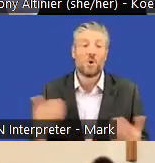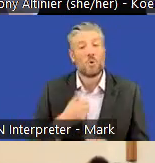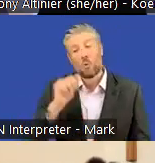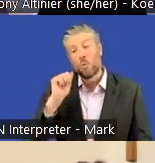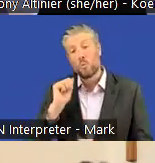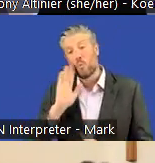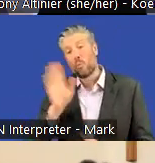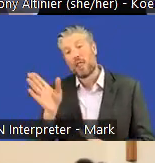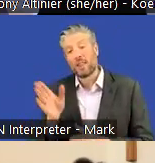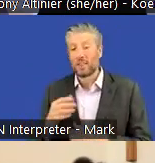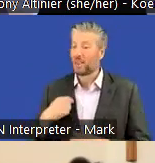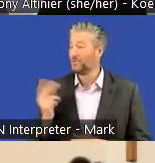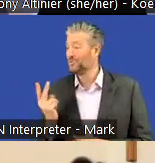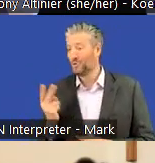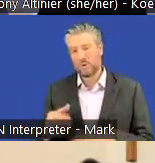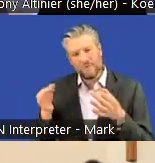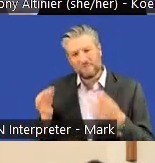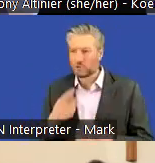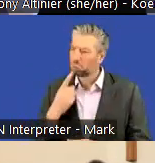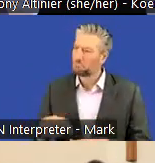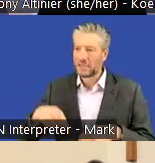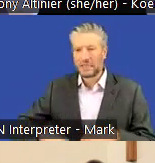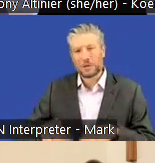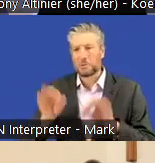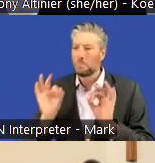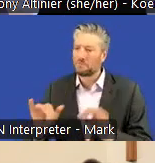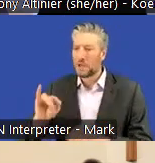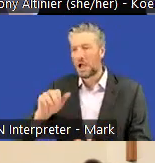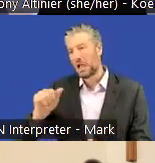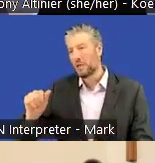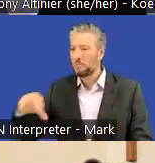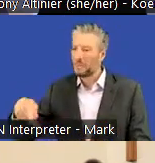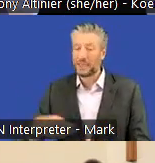the truth from some members in the countries.